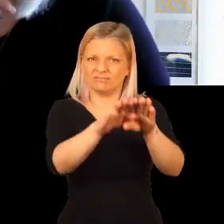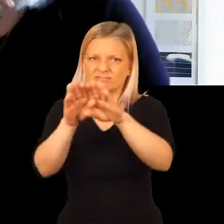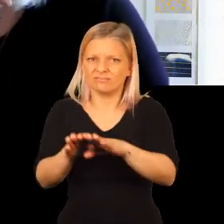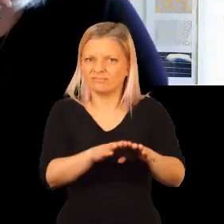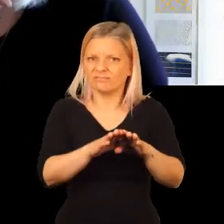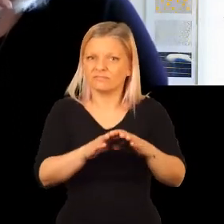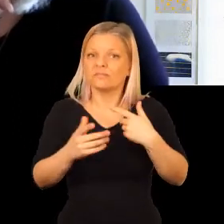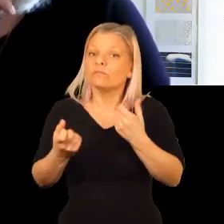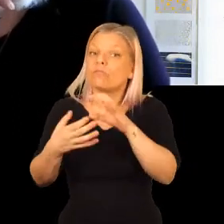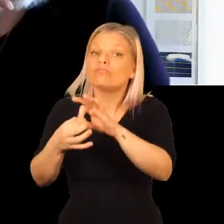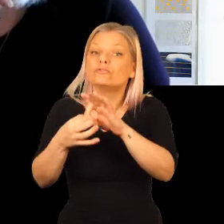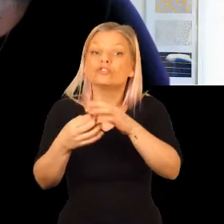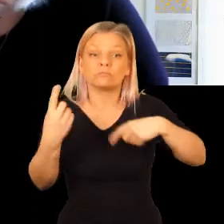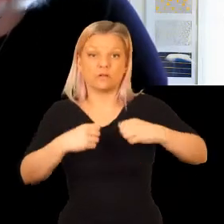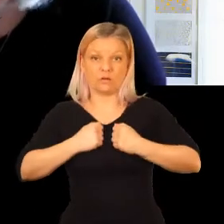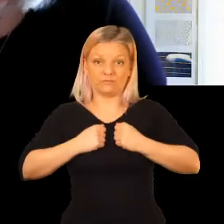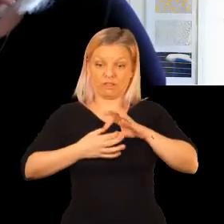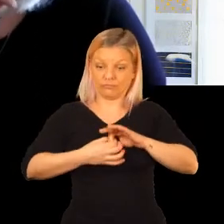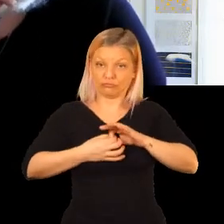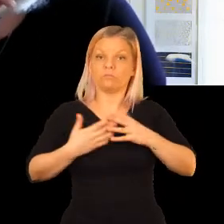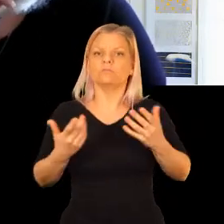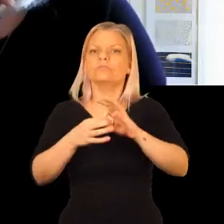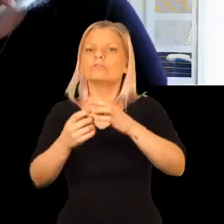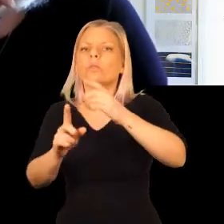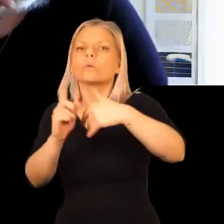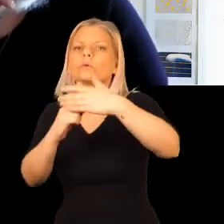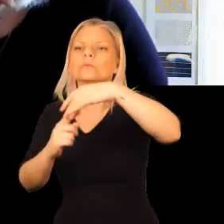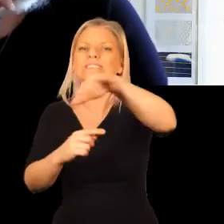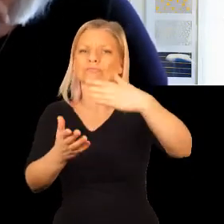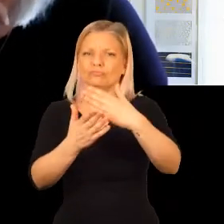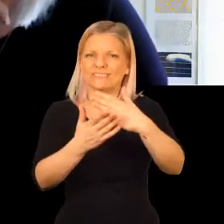is actually relational it's like actually you know if we're having positive relationships